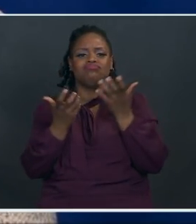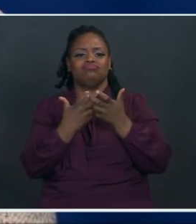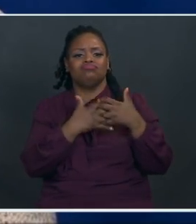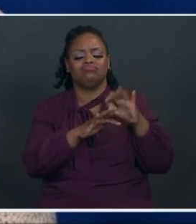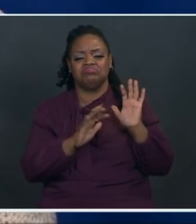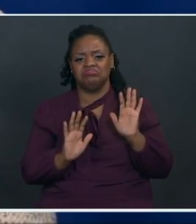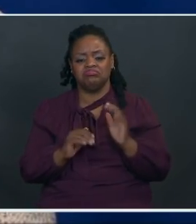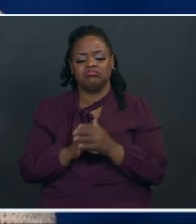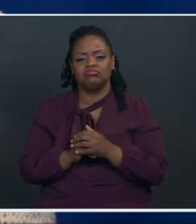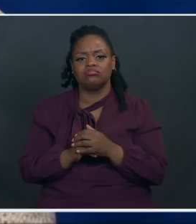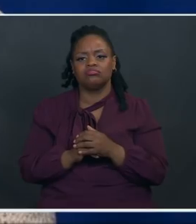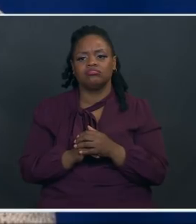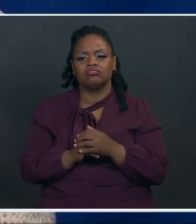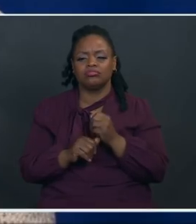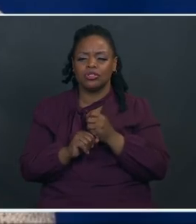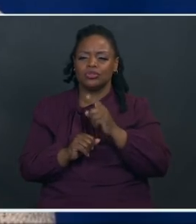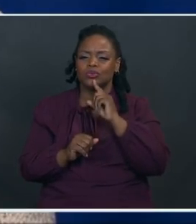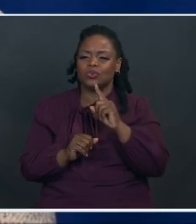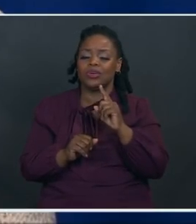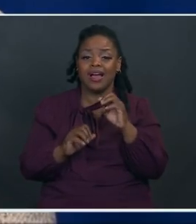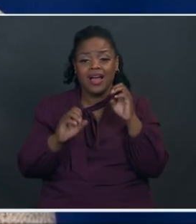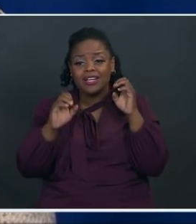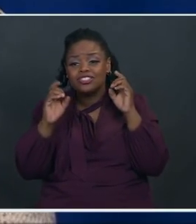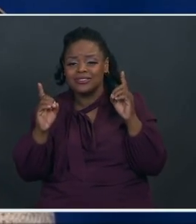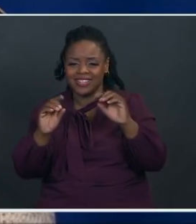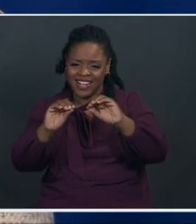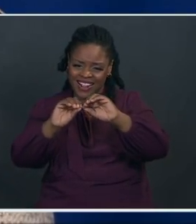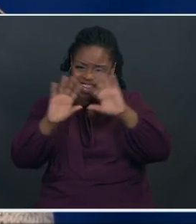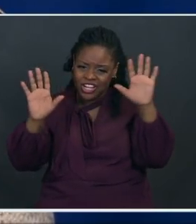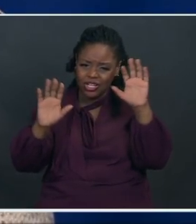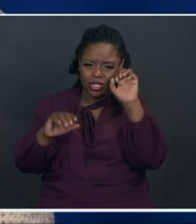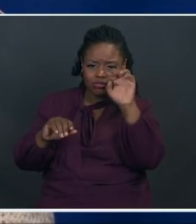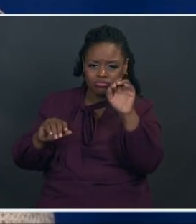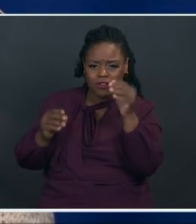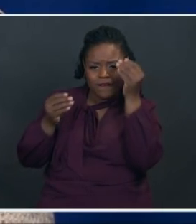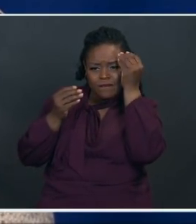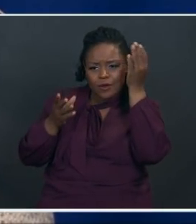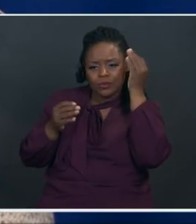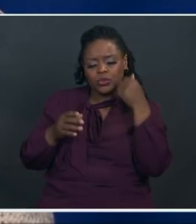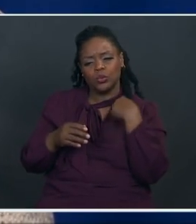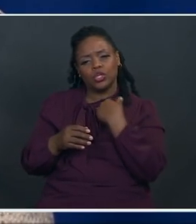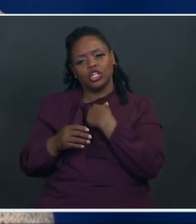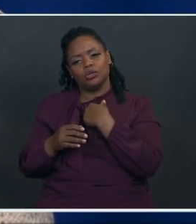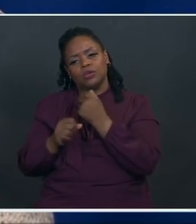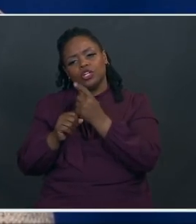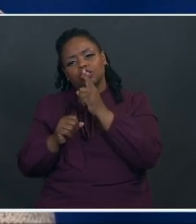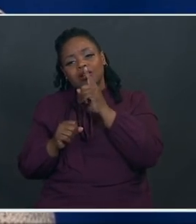education, vaccination and wraparound services. You know, we're working to make sure that transportation and paid time off are available